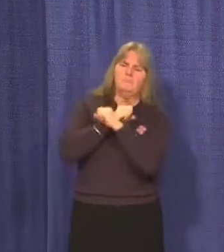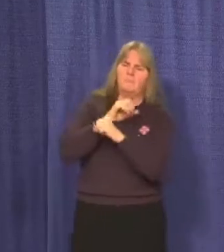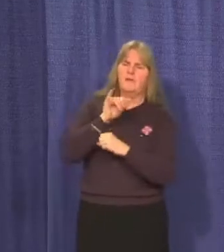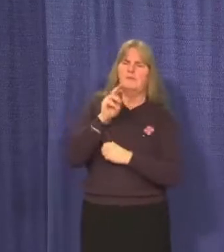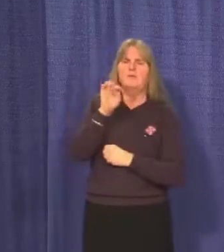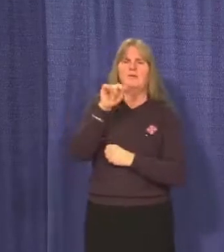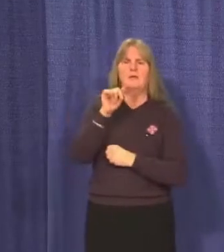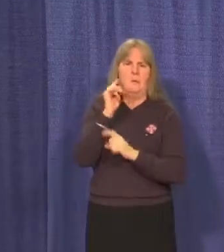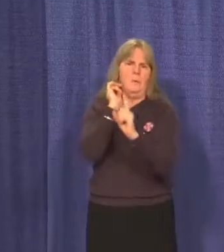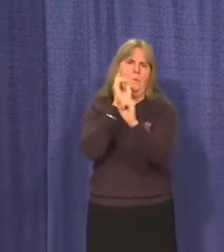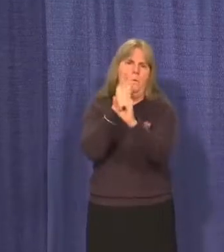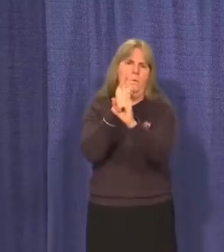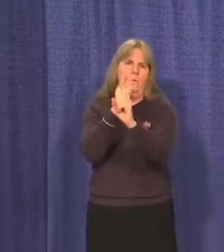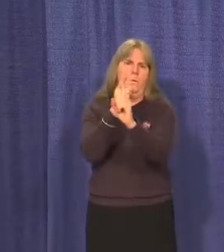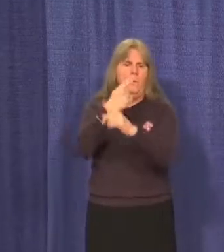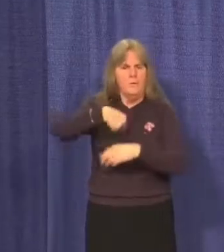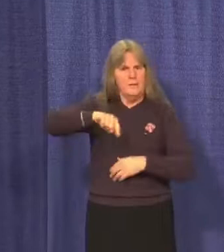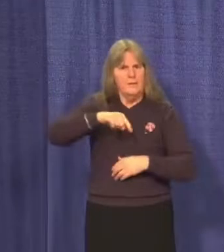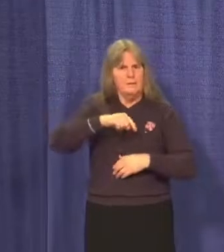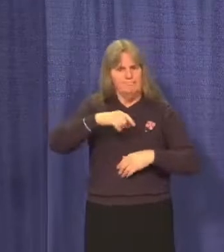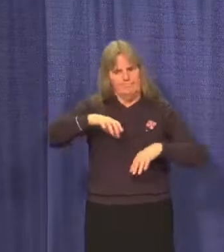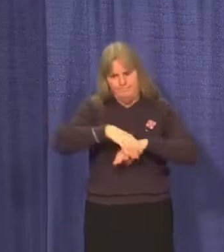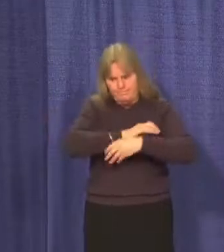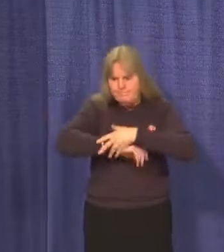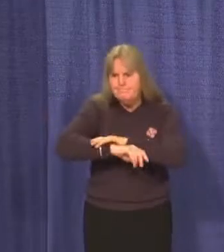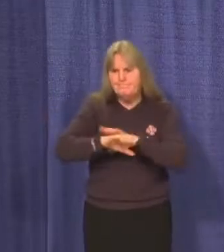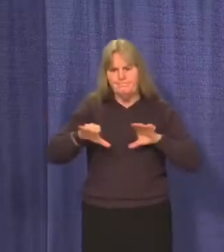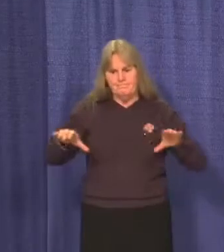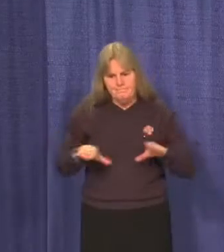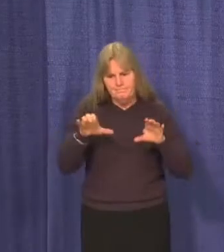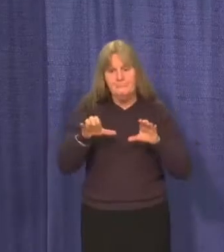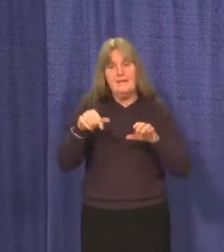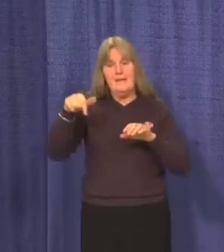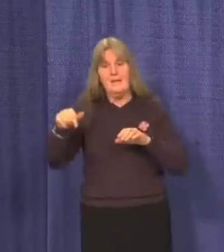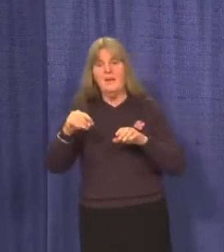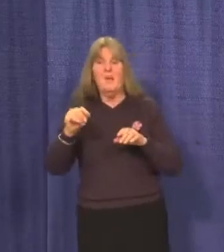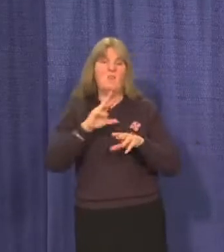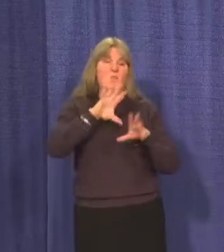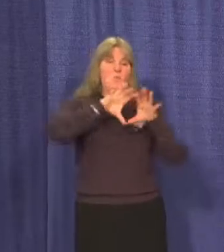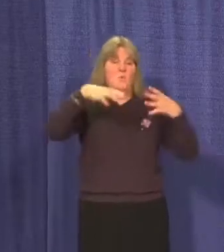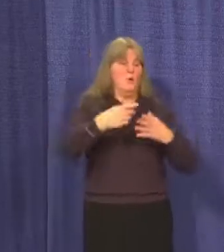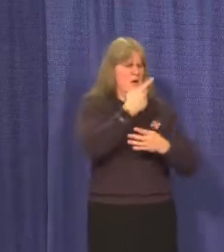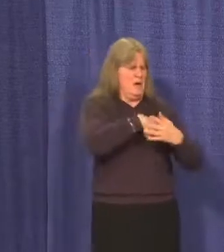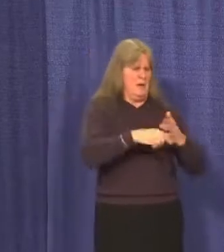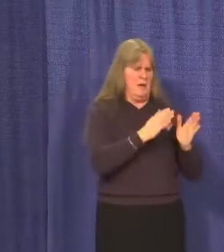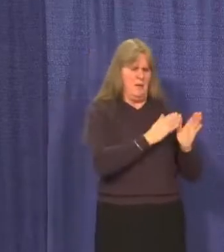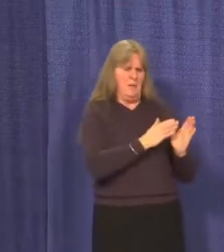critical part of that success. We are working hard, as our people around the world, on how